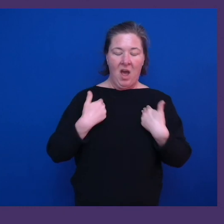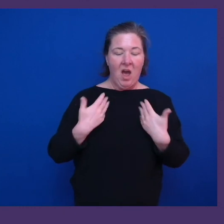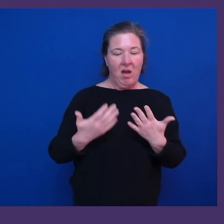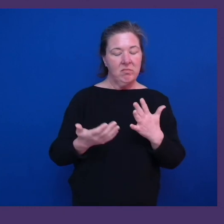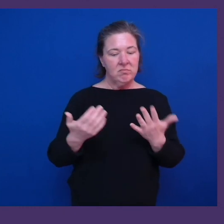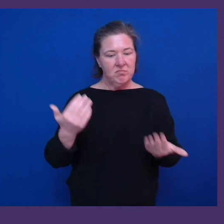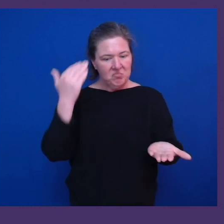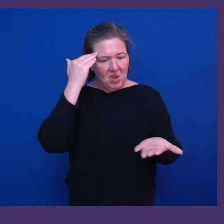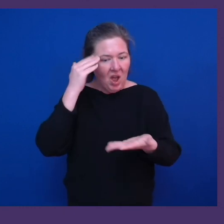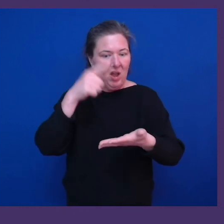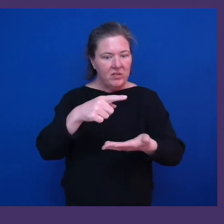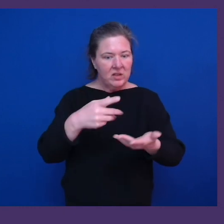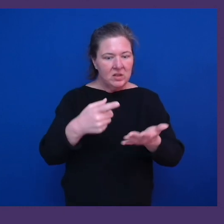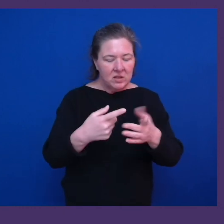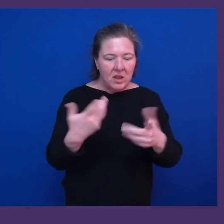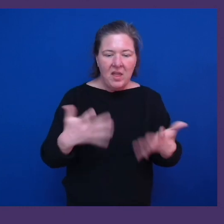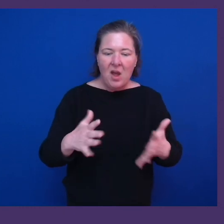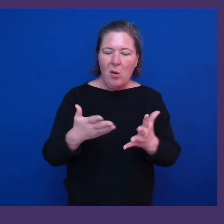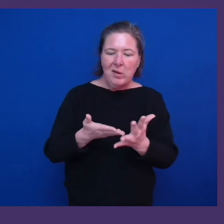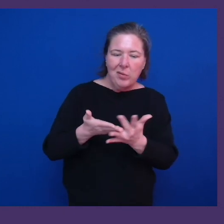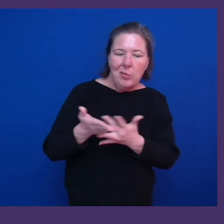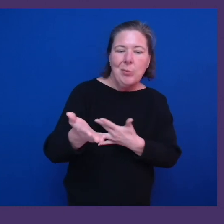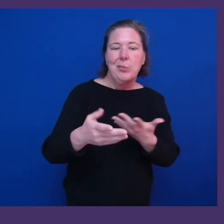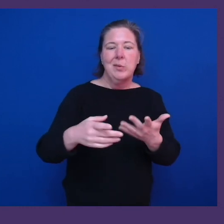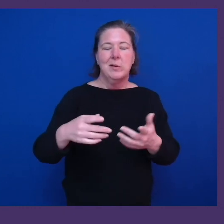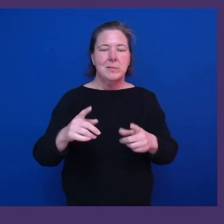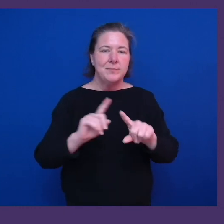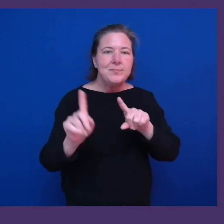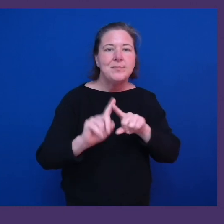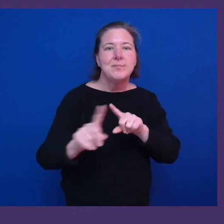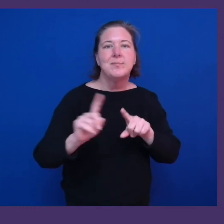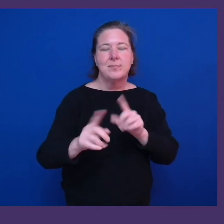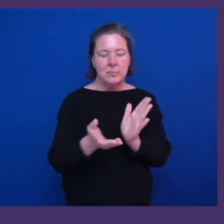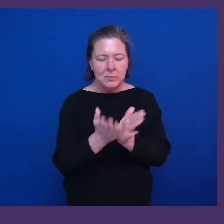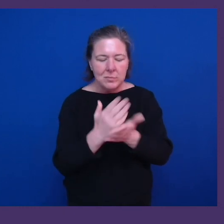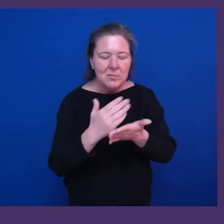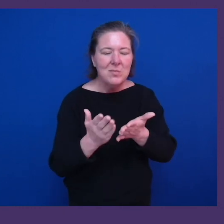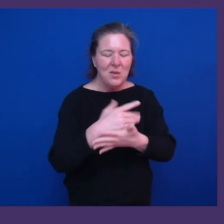you know, rounds of review and things like that from our amazing comms team.